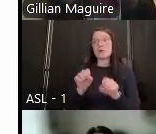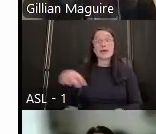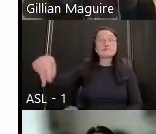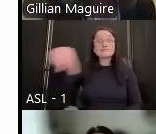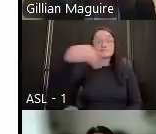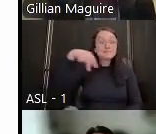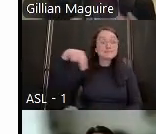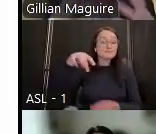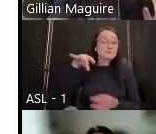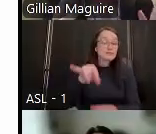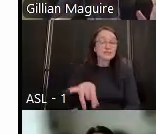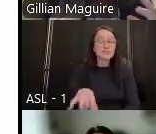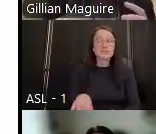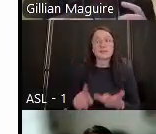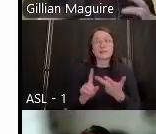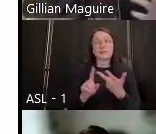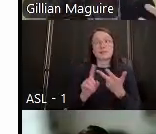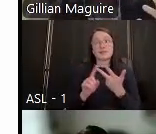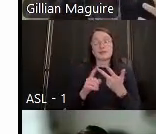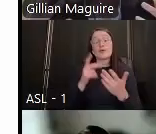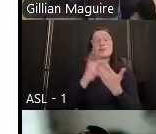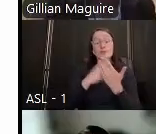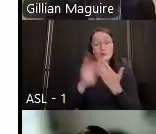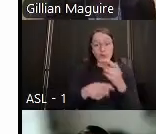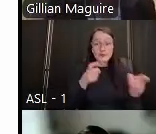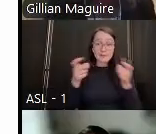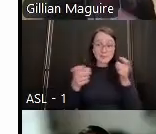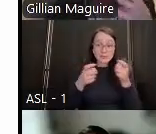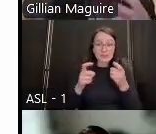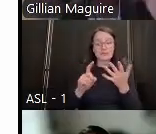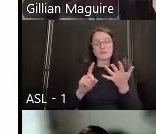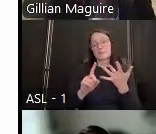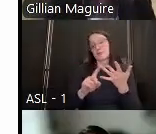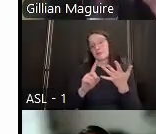want them. We do a lot of program management and project management. So that is why this program